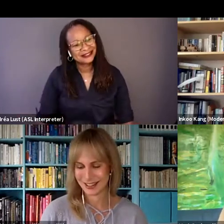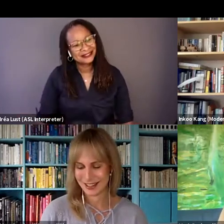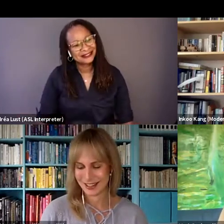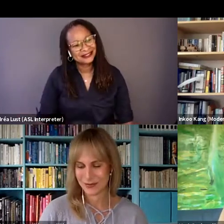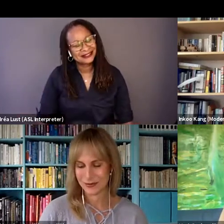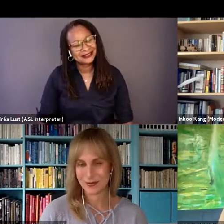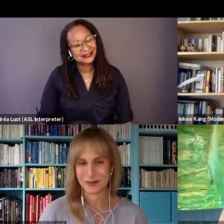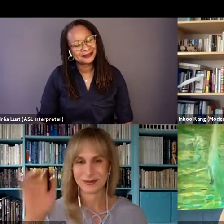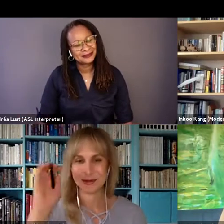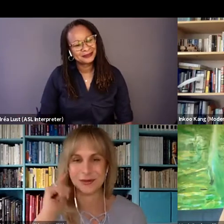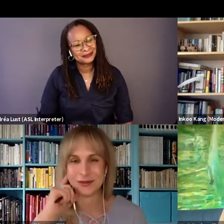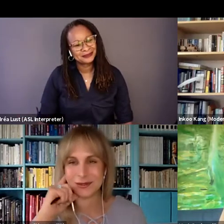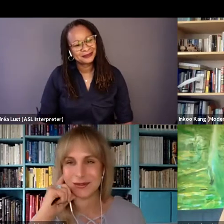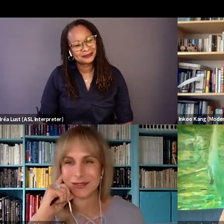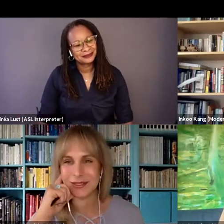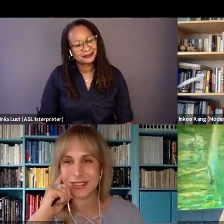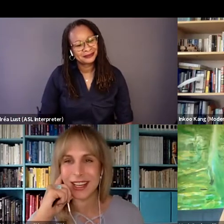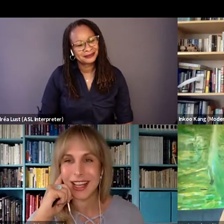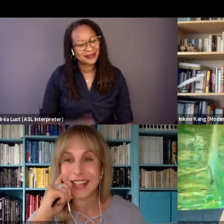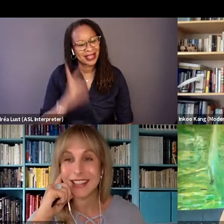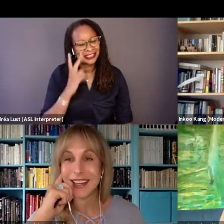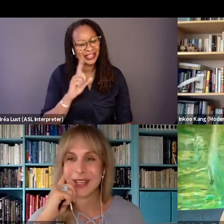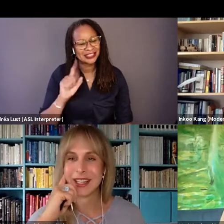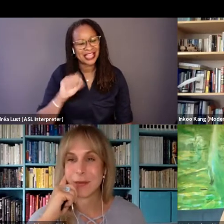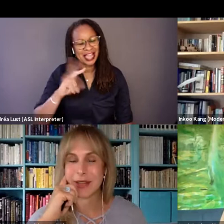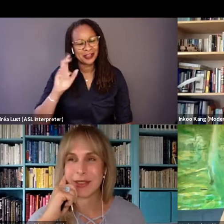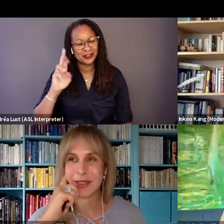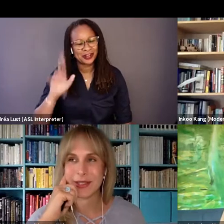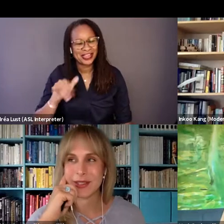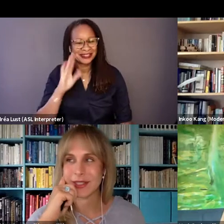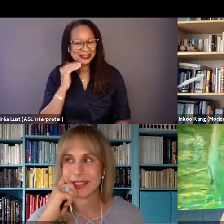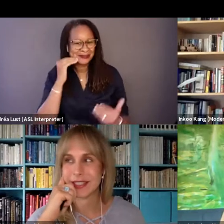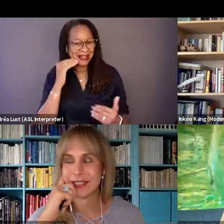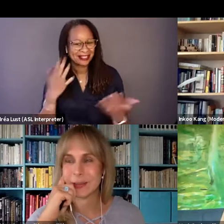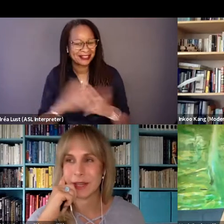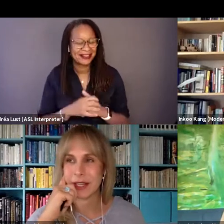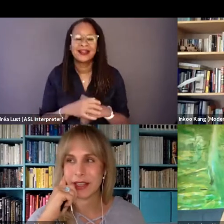I don't know, I saw Zackary crack a smile, so- Yeah, I think that there's certainly something